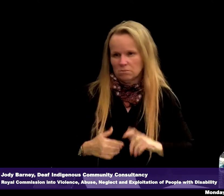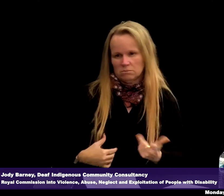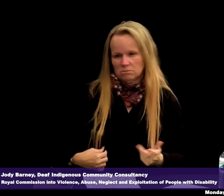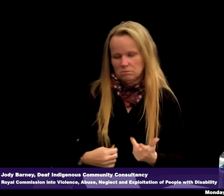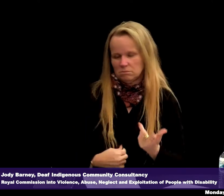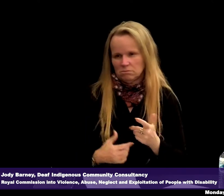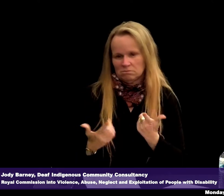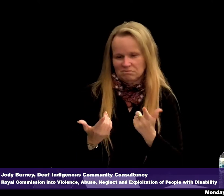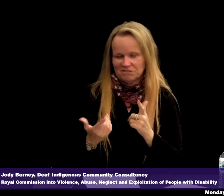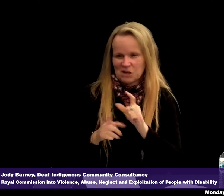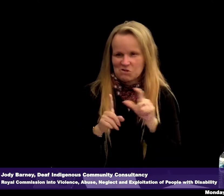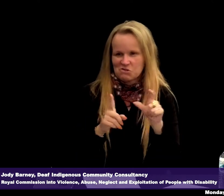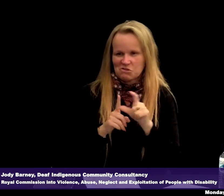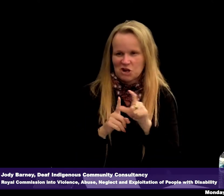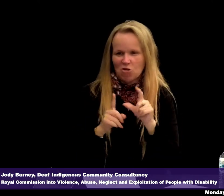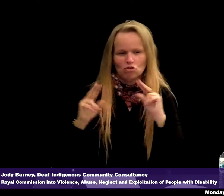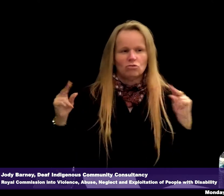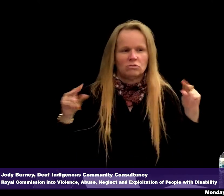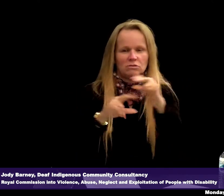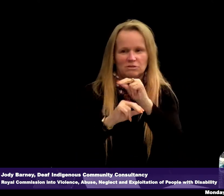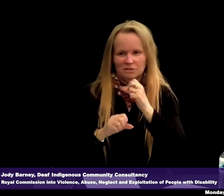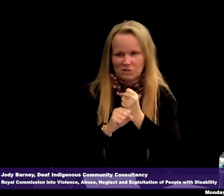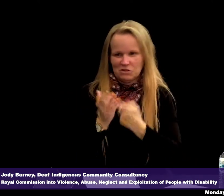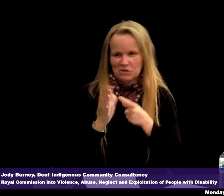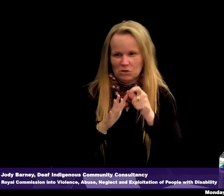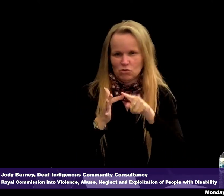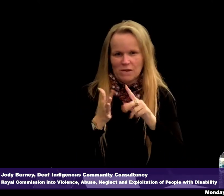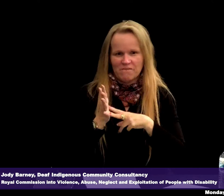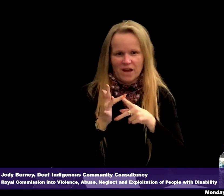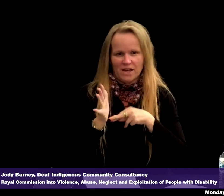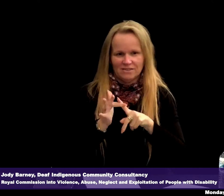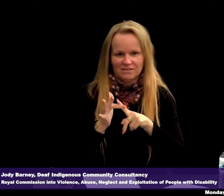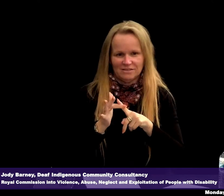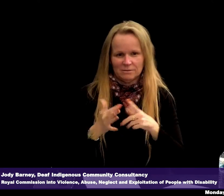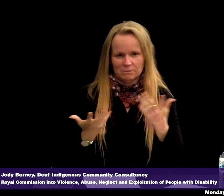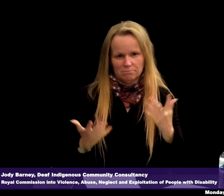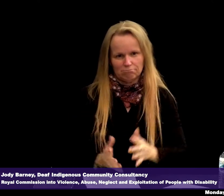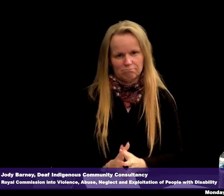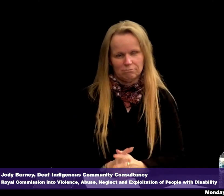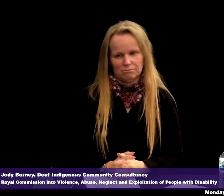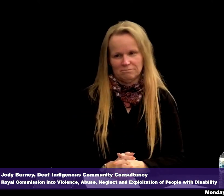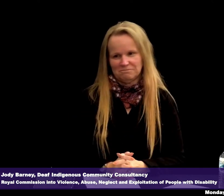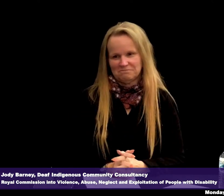or someone like that and so a lot of my work comes through word of mouth. You know, there's a really good grapevine within my community.